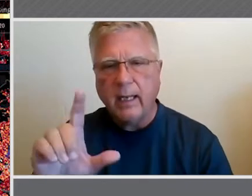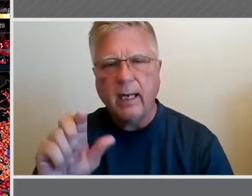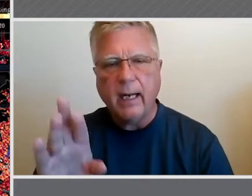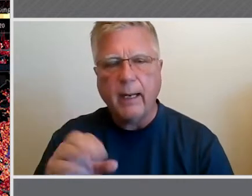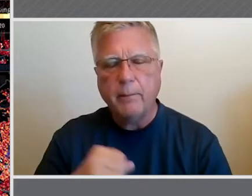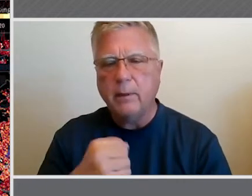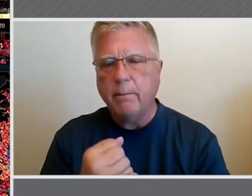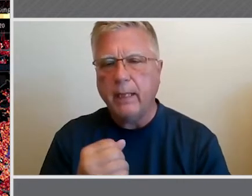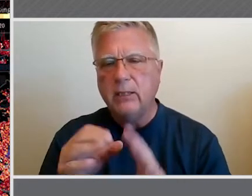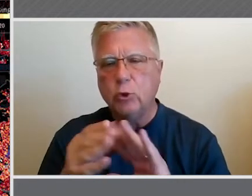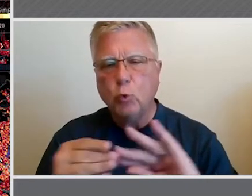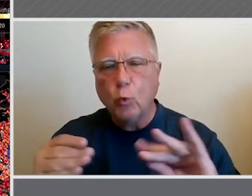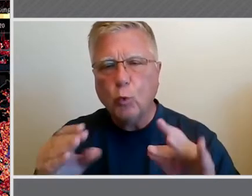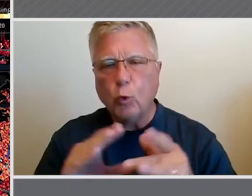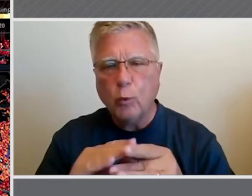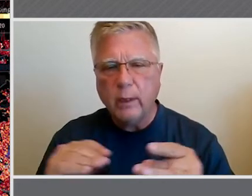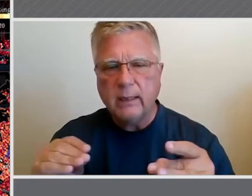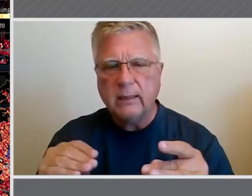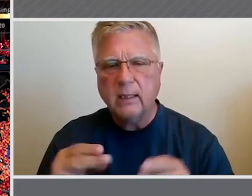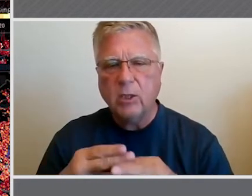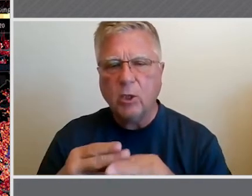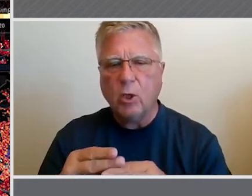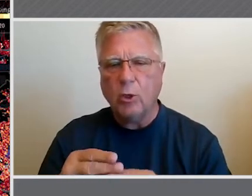platform called Earth time to look at.